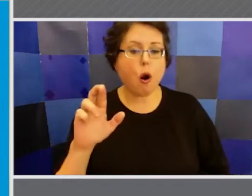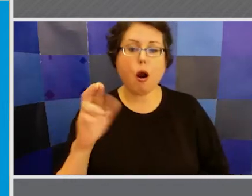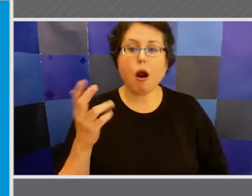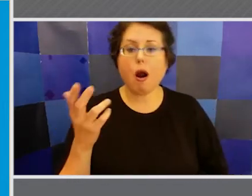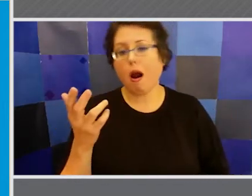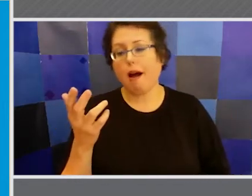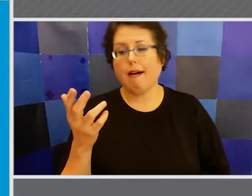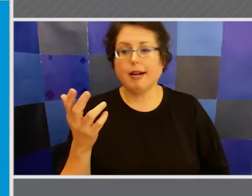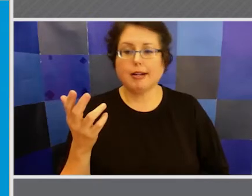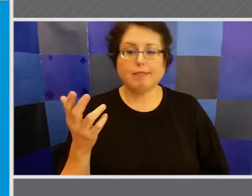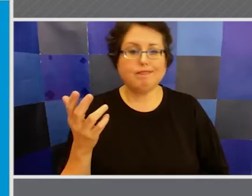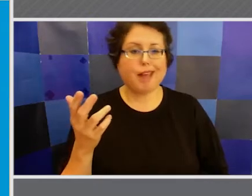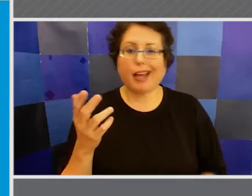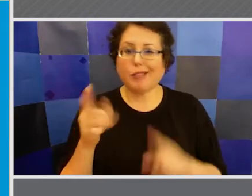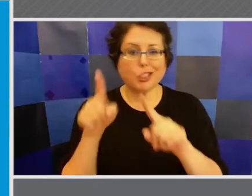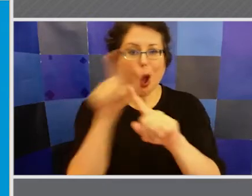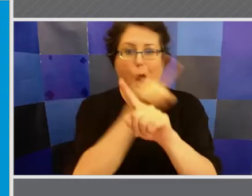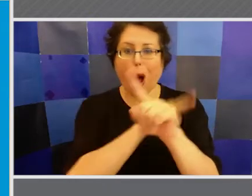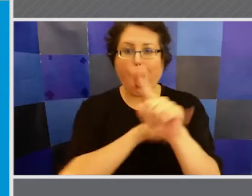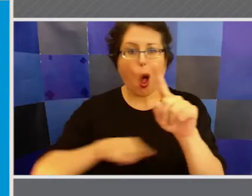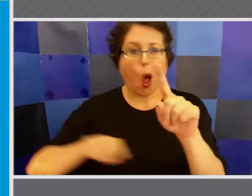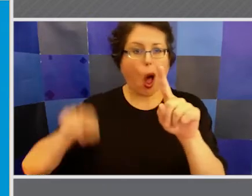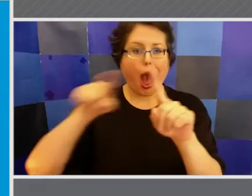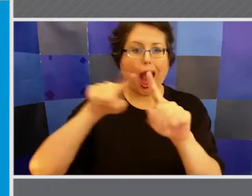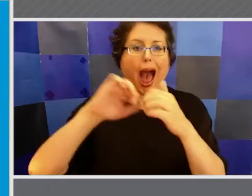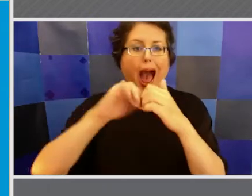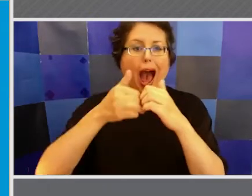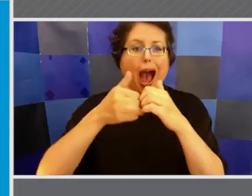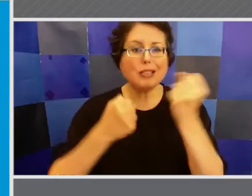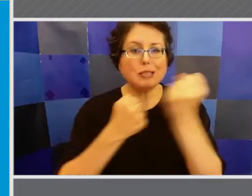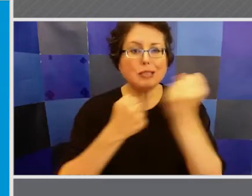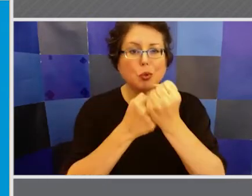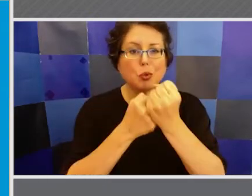the way around in terms of how we support our communities and from supporting a minority